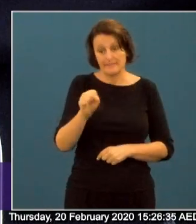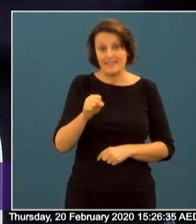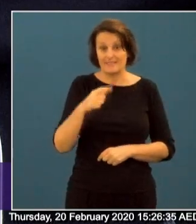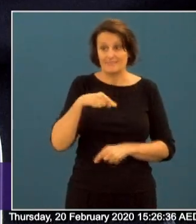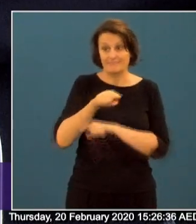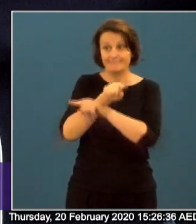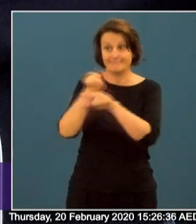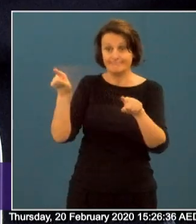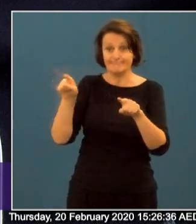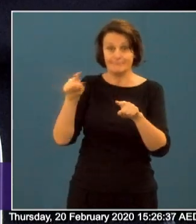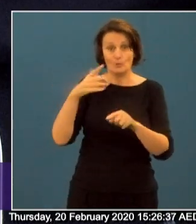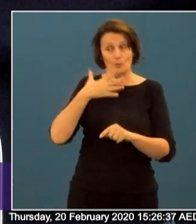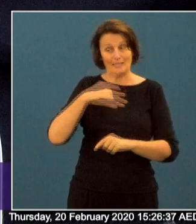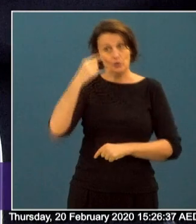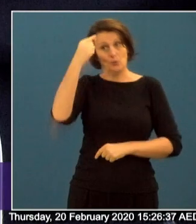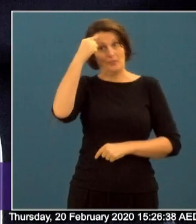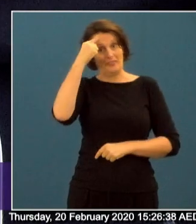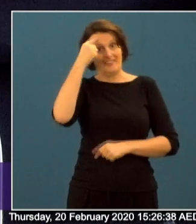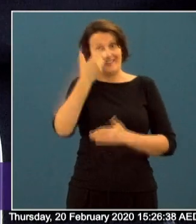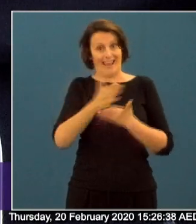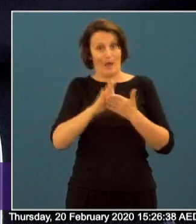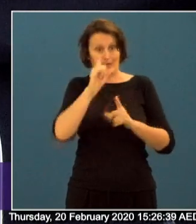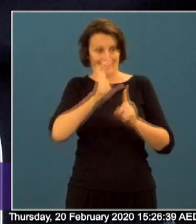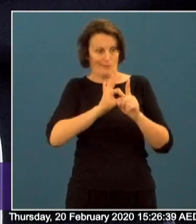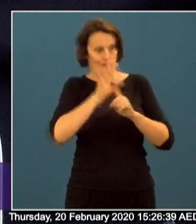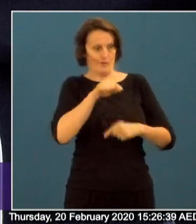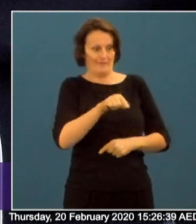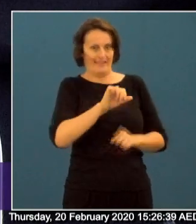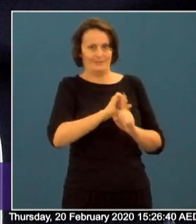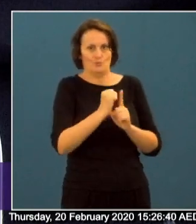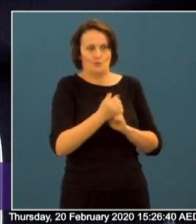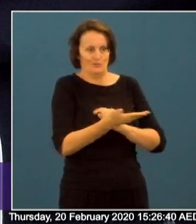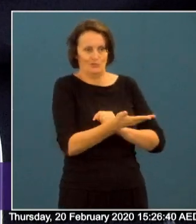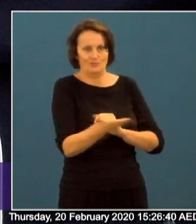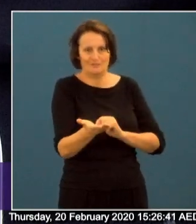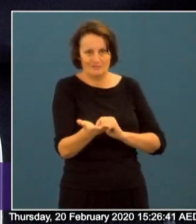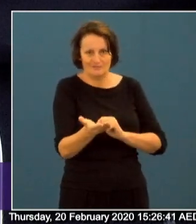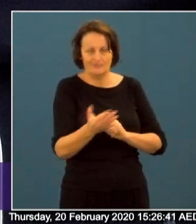or target that we need to be aiming for. But I also think that we need to —